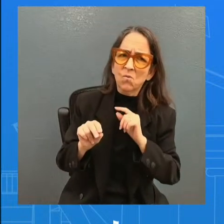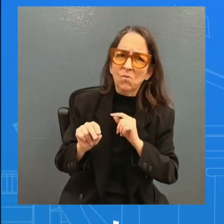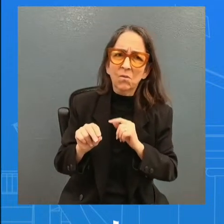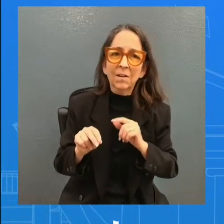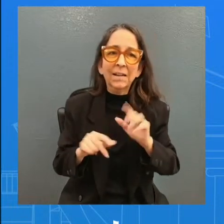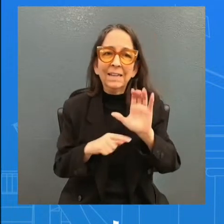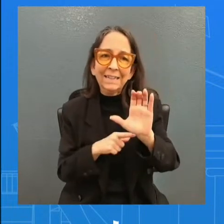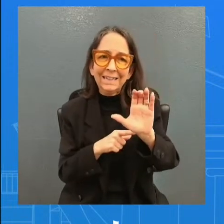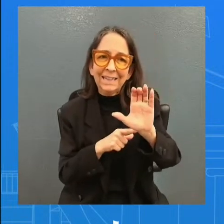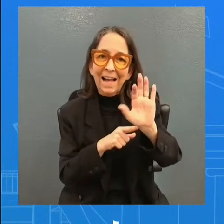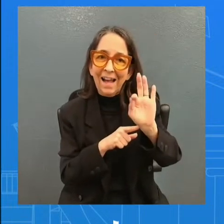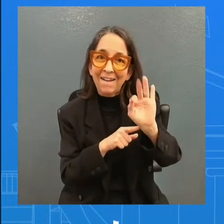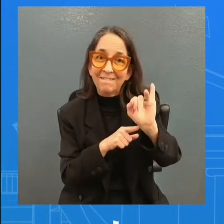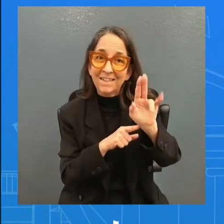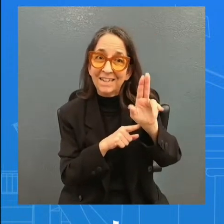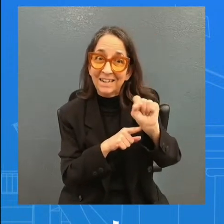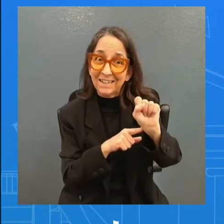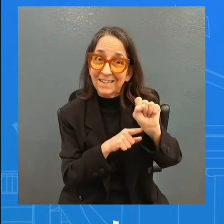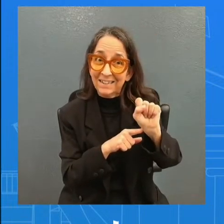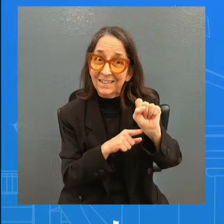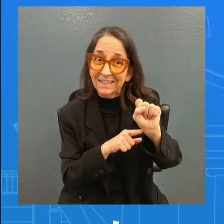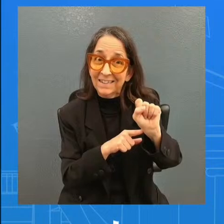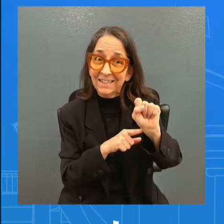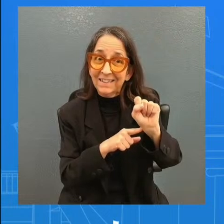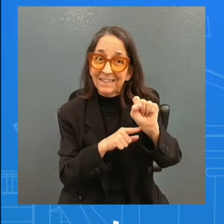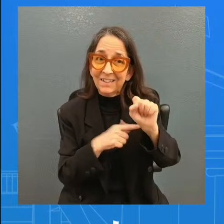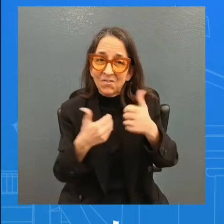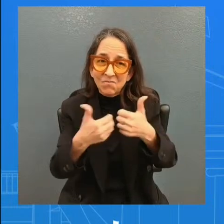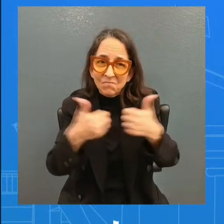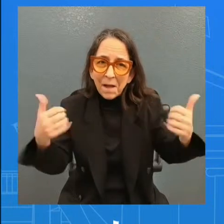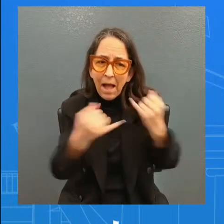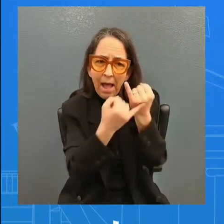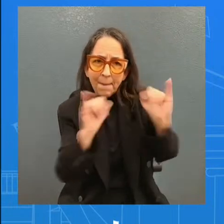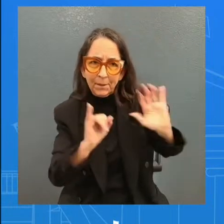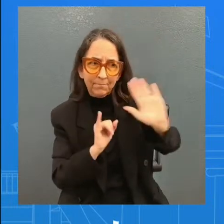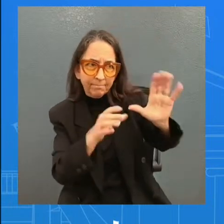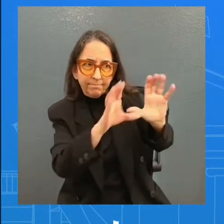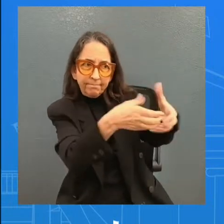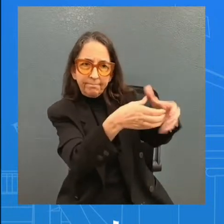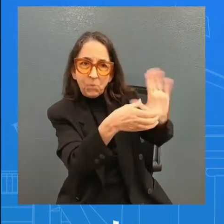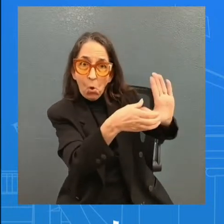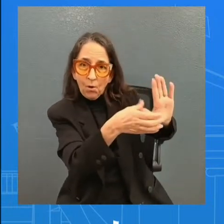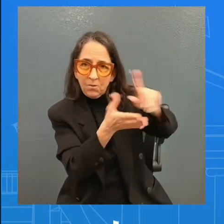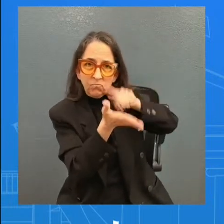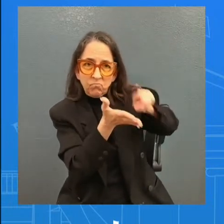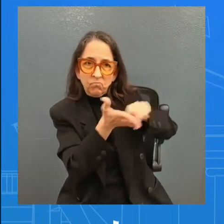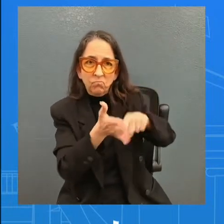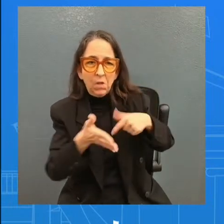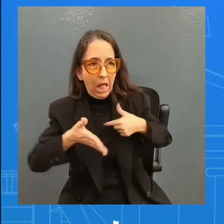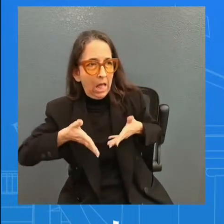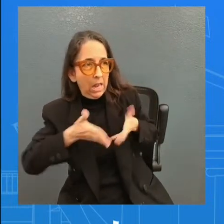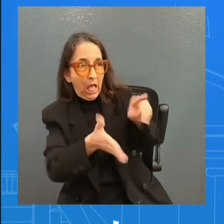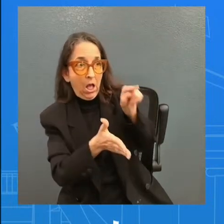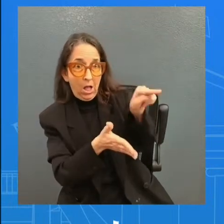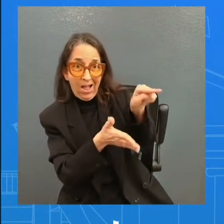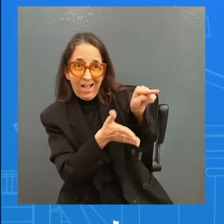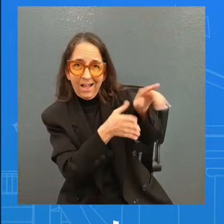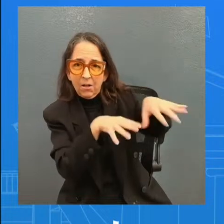We let this process play out. We made sure that this plocess [process] play out and -- and that’s exactly what we did.